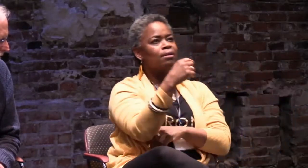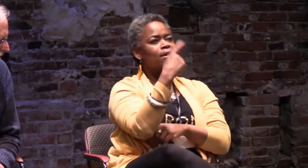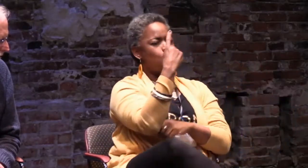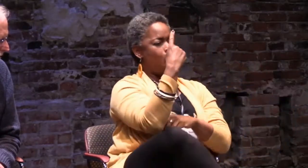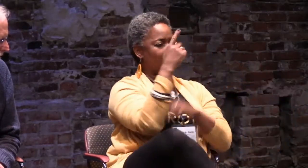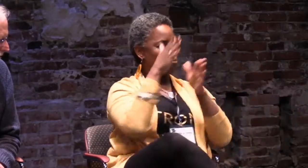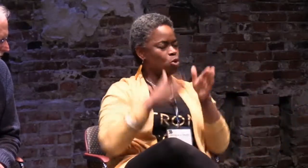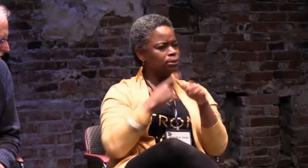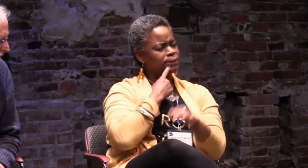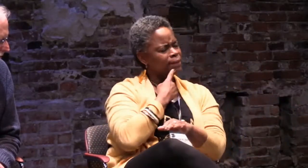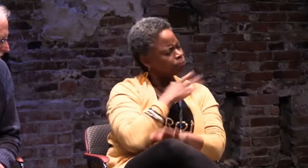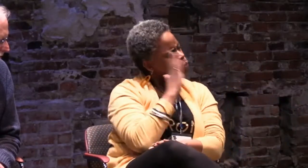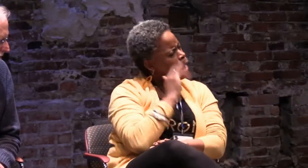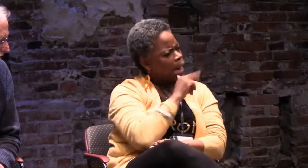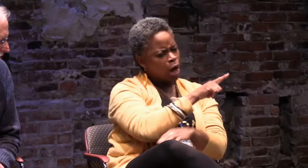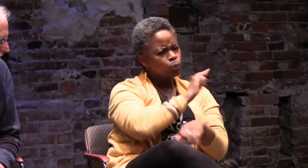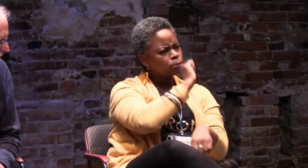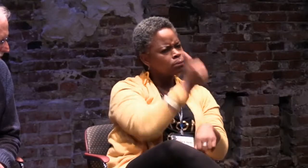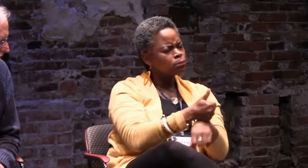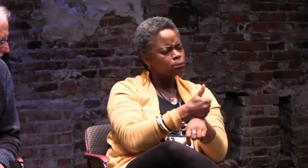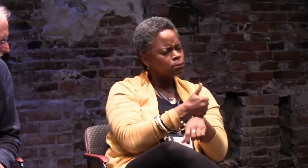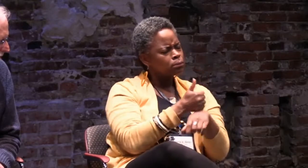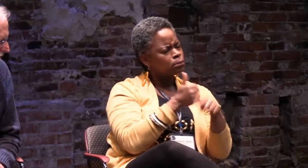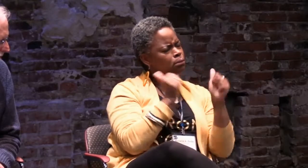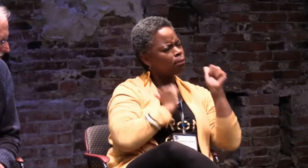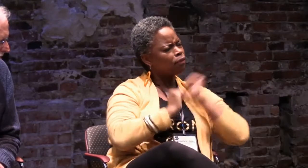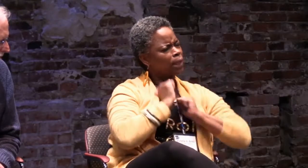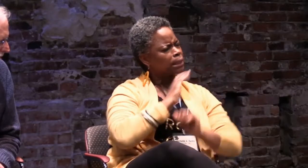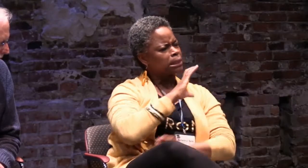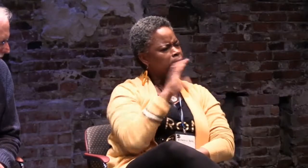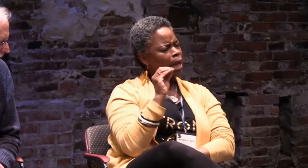and get to that gauntlet. Maybe I have a better chance.